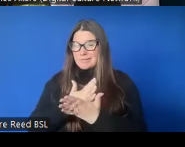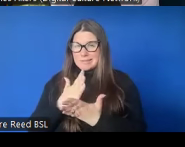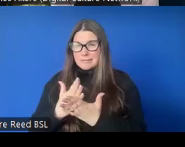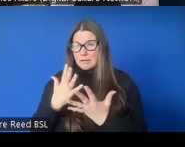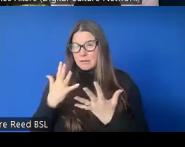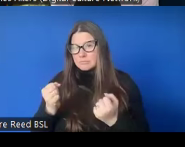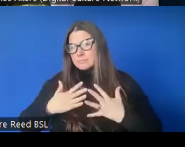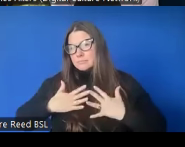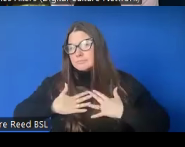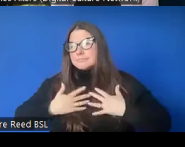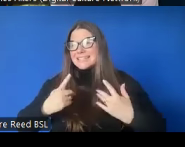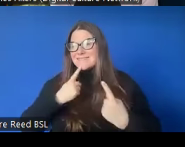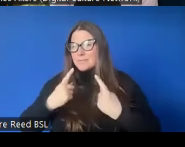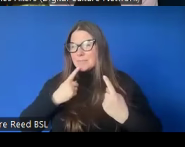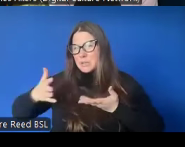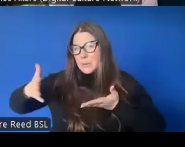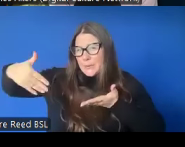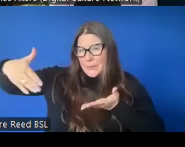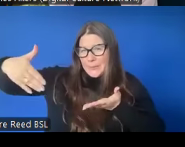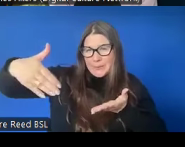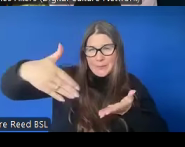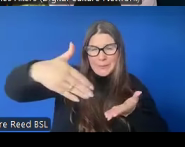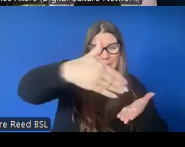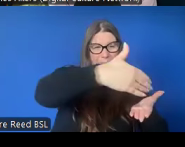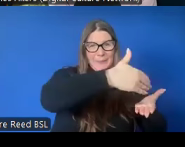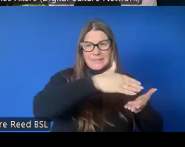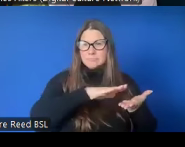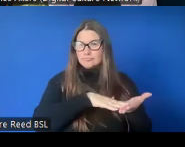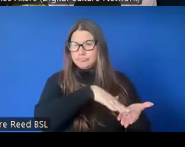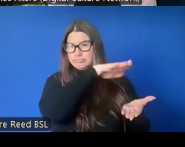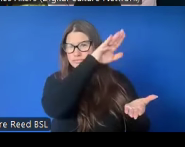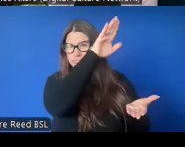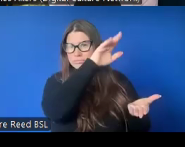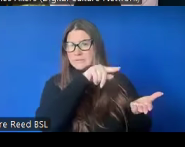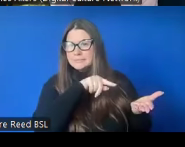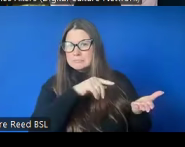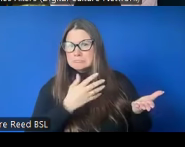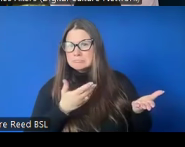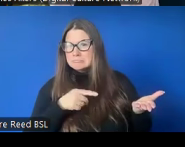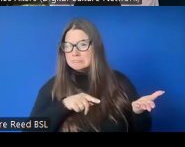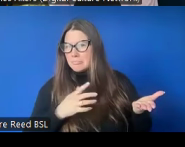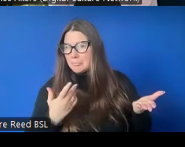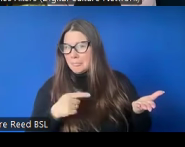It's whether we're actually doing anything with it. There's a lot of information that we're collecting that goes into different things and it just sits there.